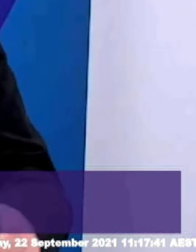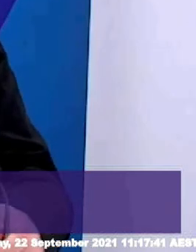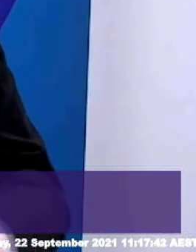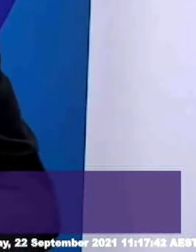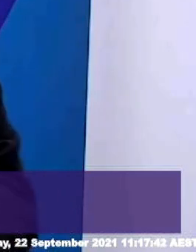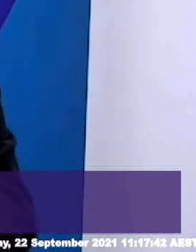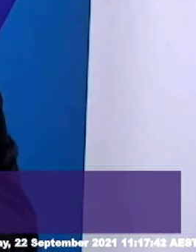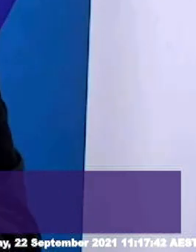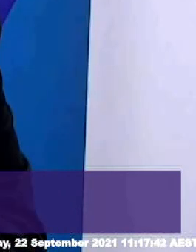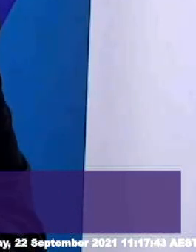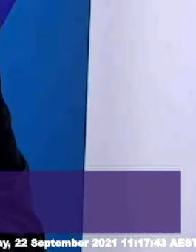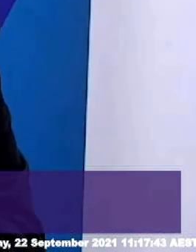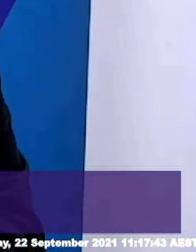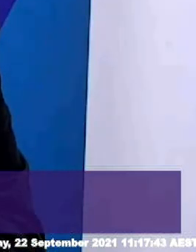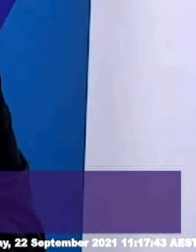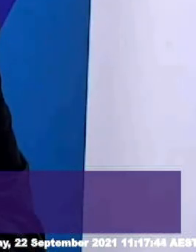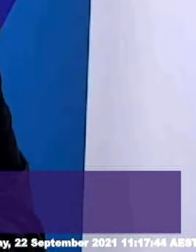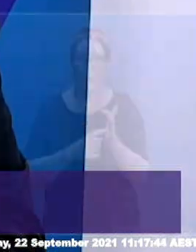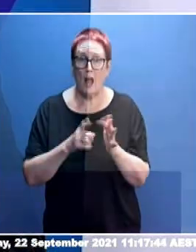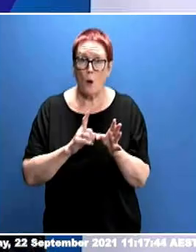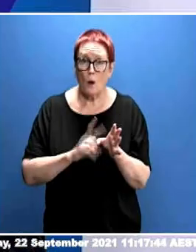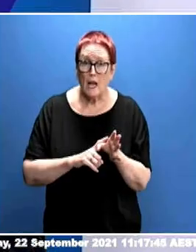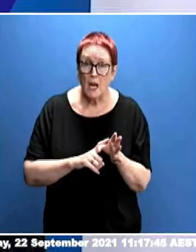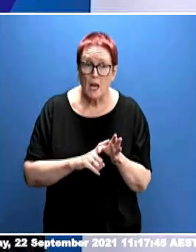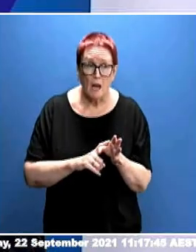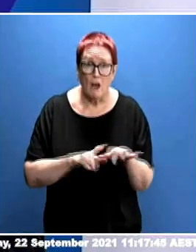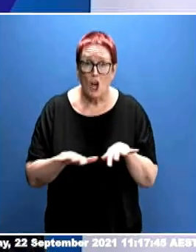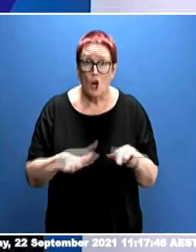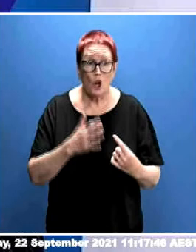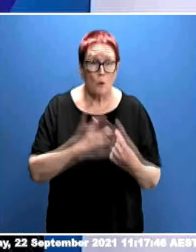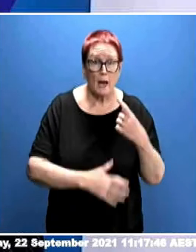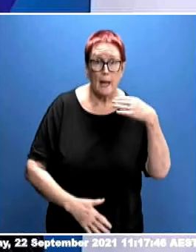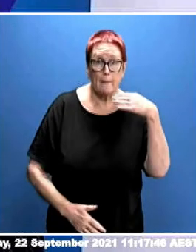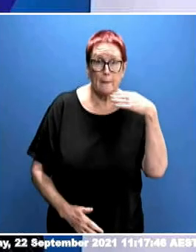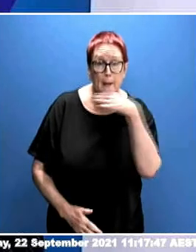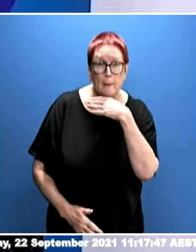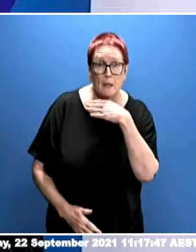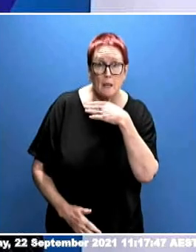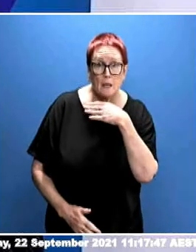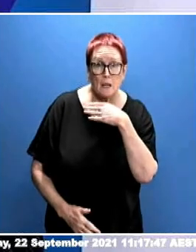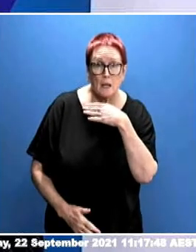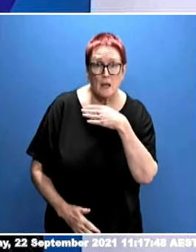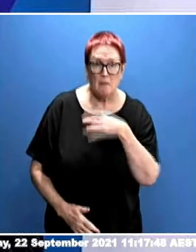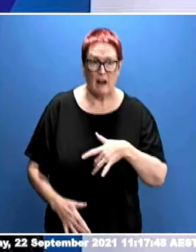I should say it's one thing for an earthquake to happen in Melbourne, but I understand that the shocks were heard in Sydney.